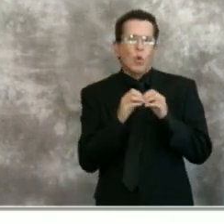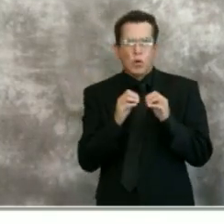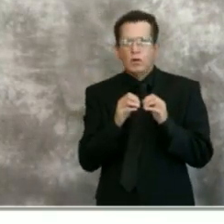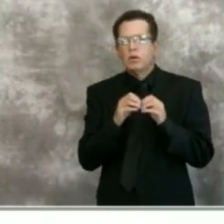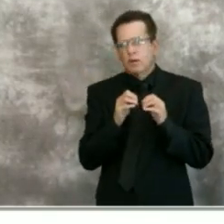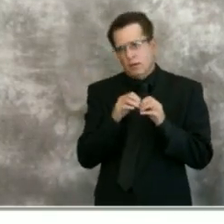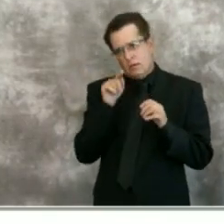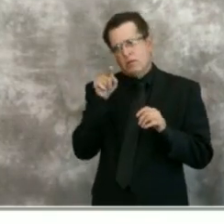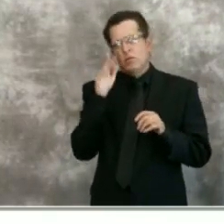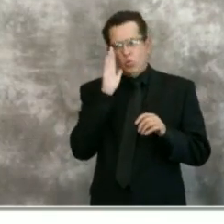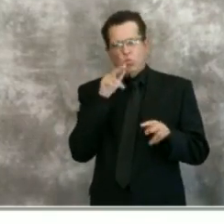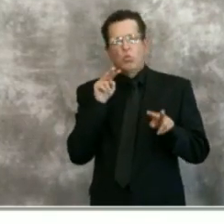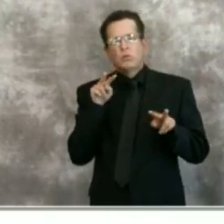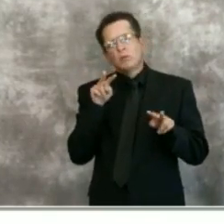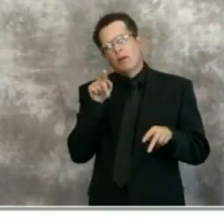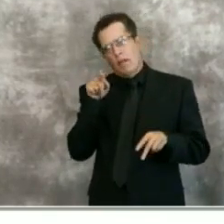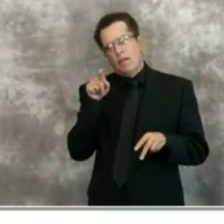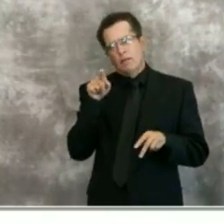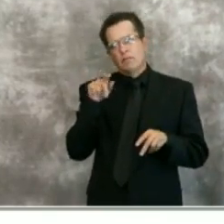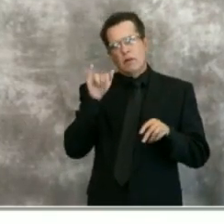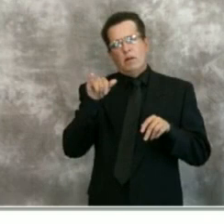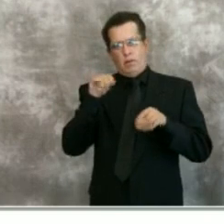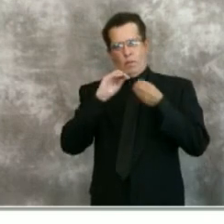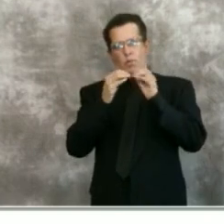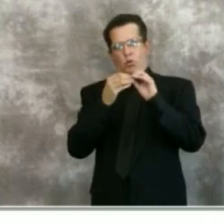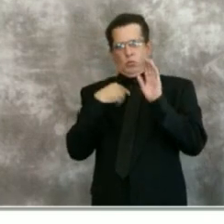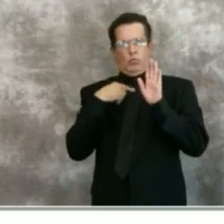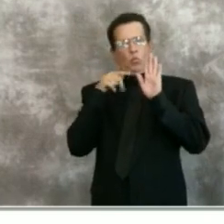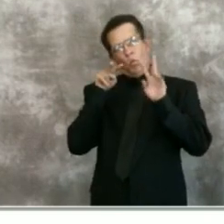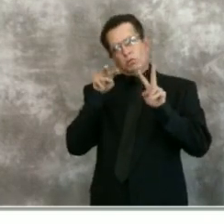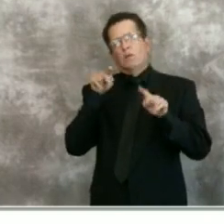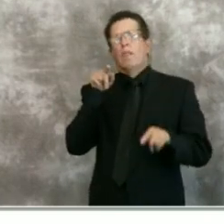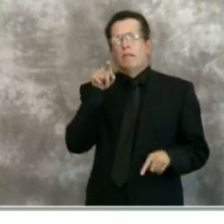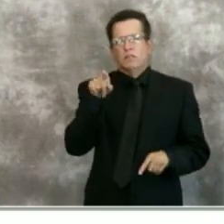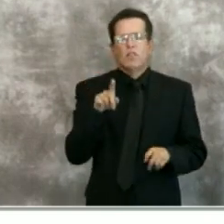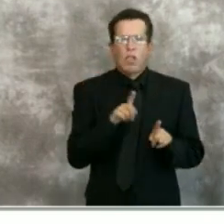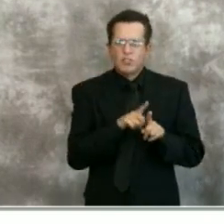BE ELEVATED ABOVE 35, SO WE WILL CONTINUE TO WATCH THAT.